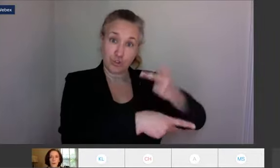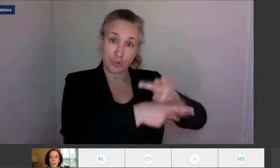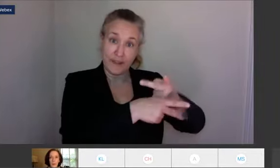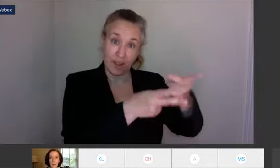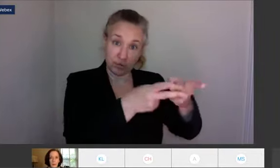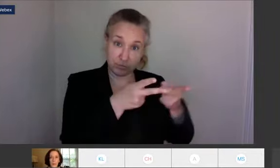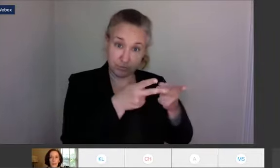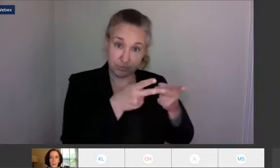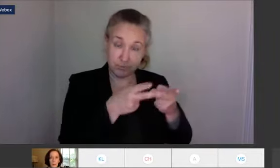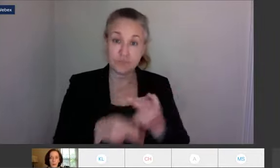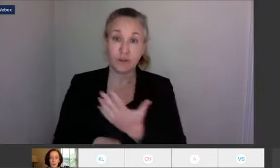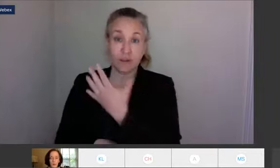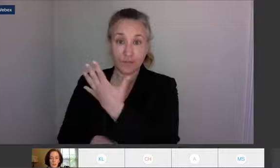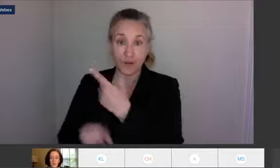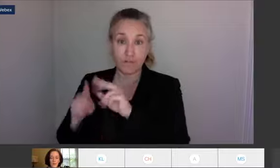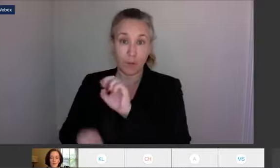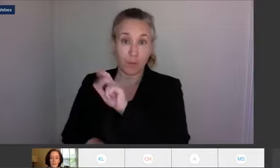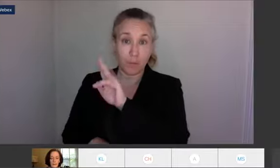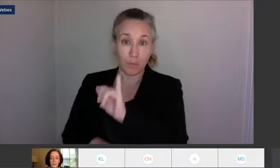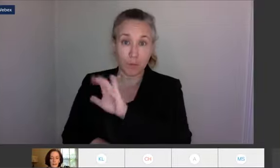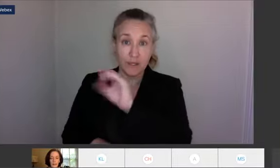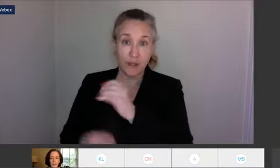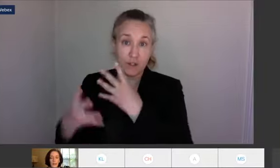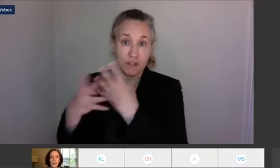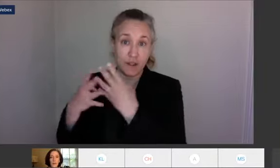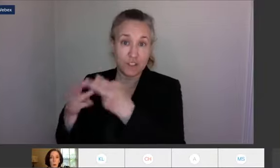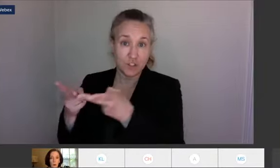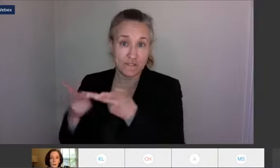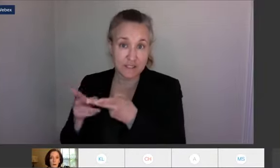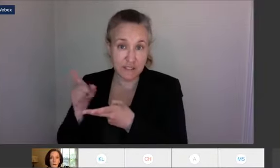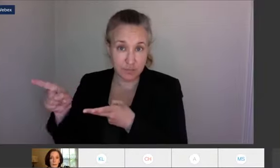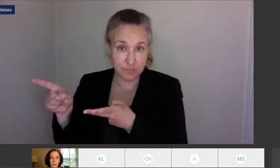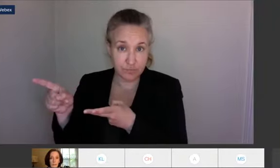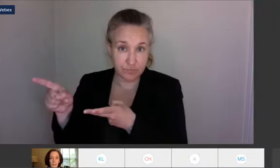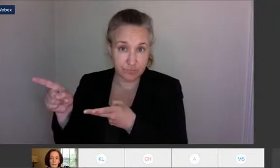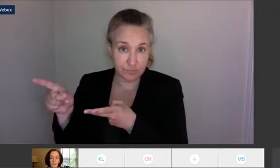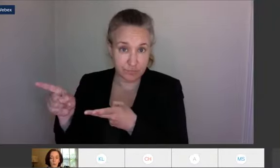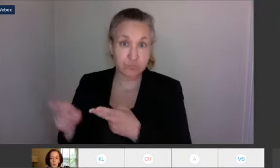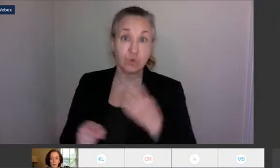from our Montgomery County Correctional Facility four involving inmates and one